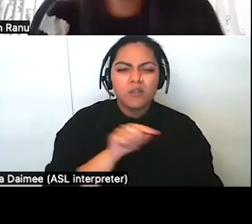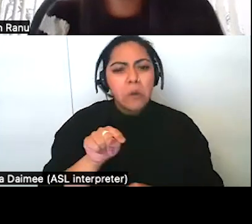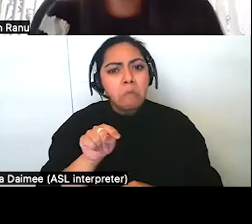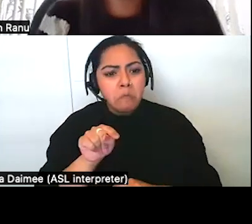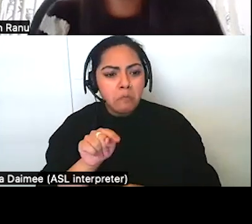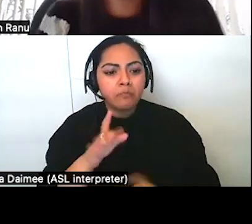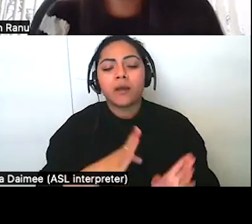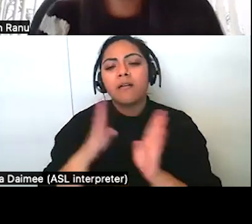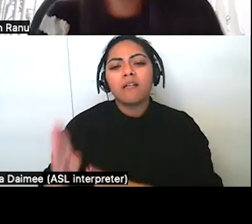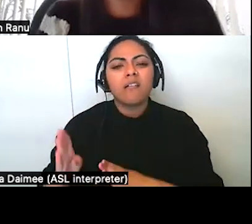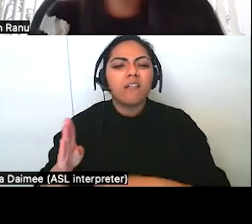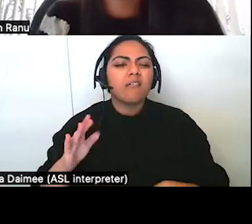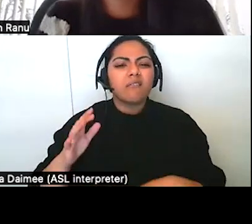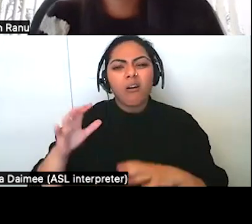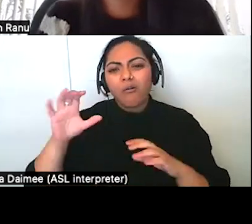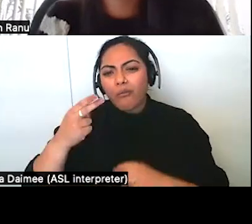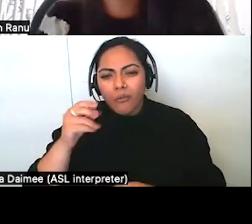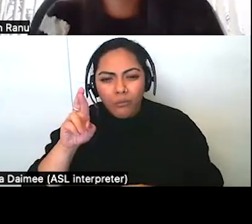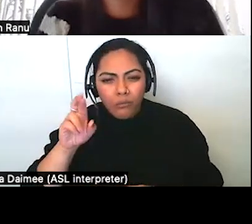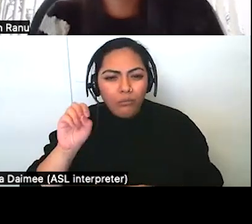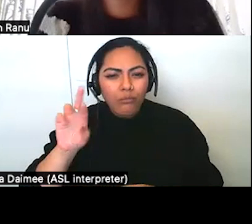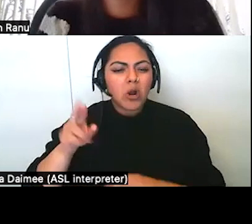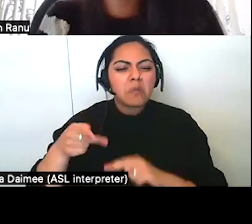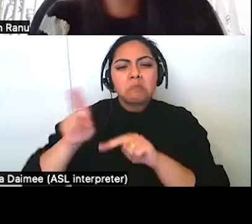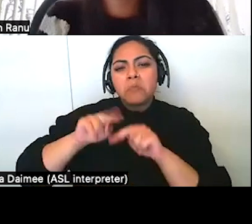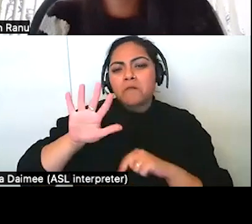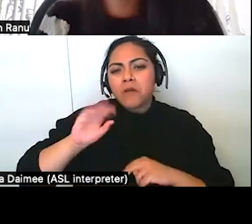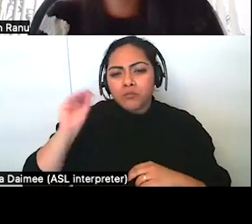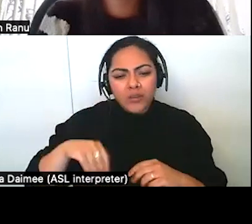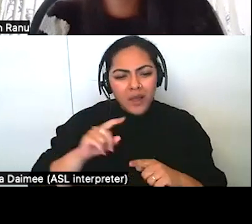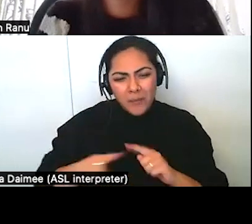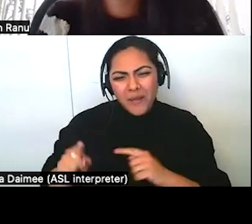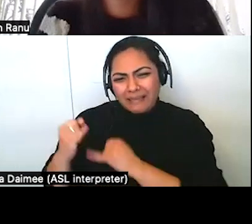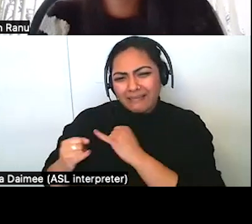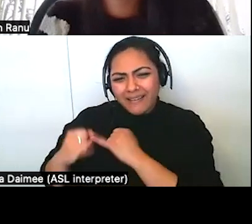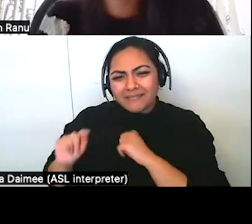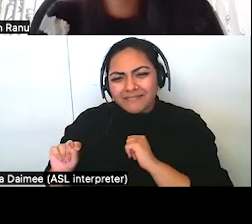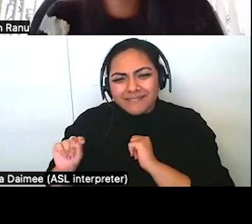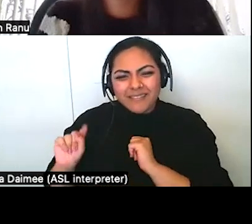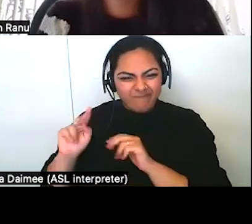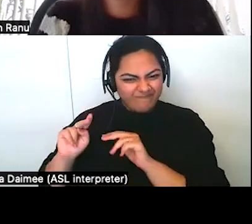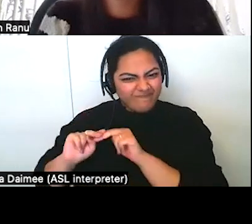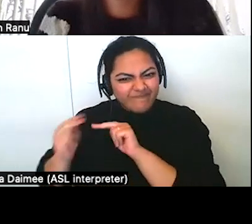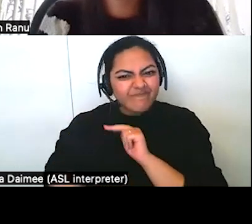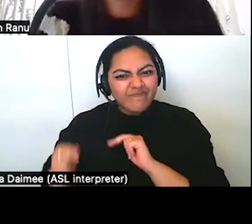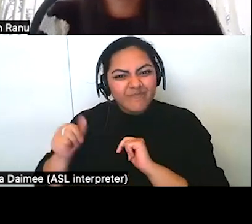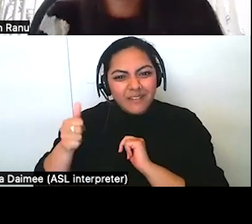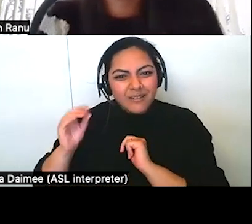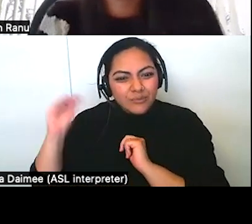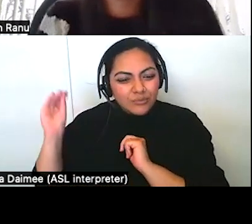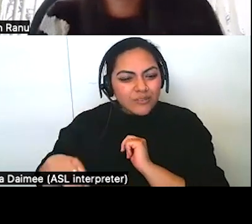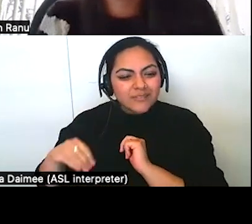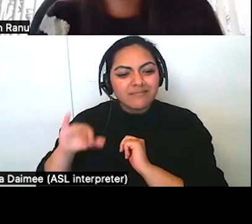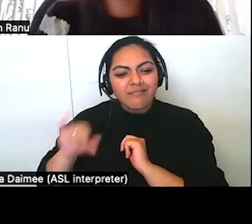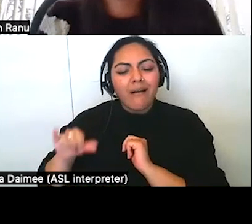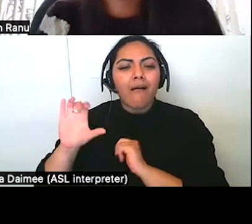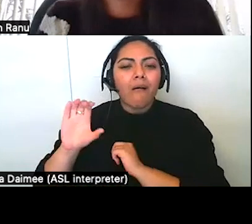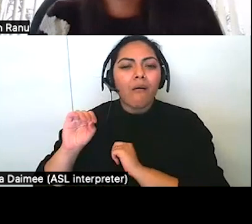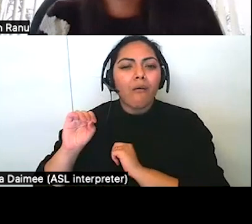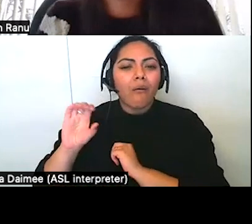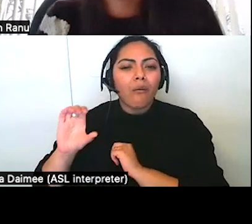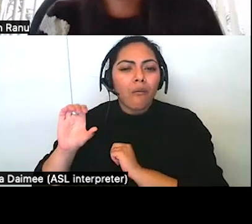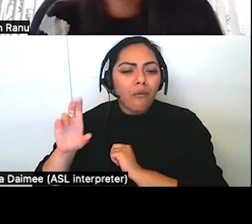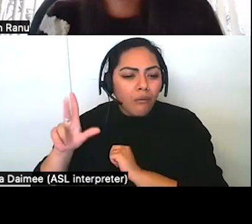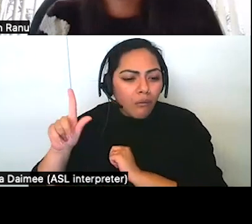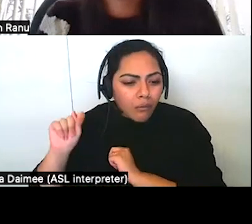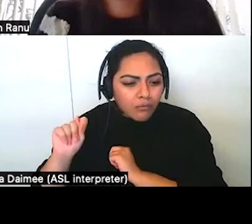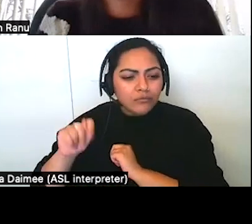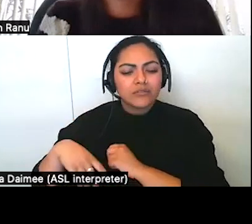but occult and supernatural is the only one sort of on the decline, down about 10%. And what we're